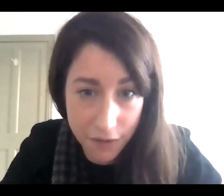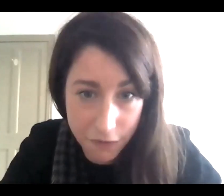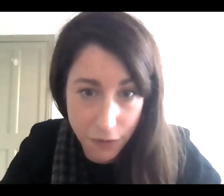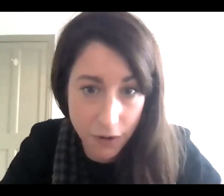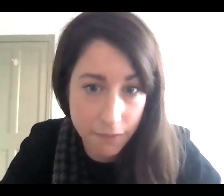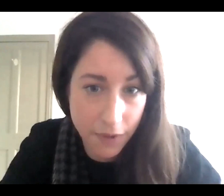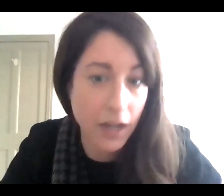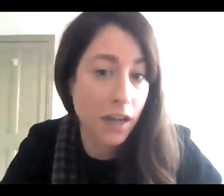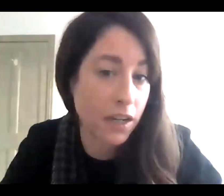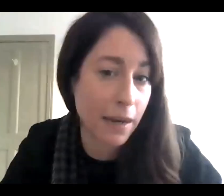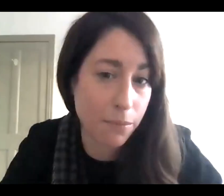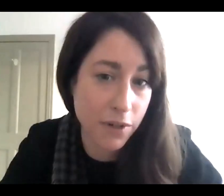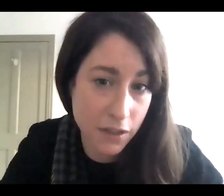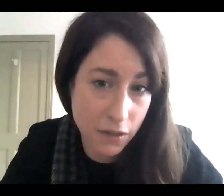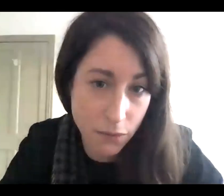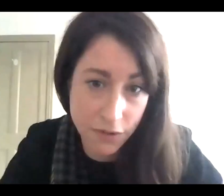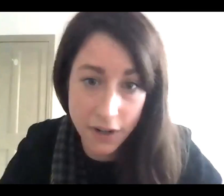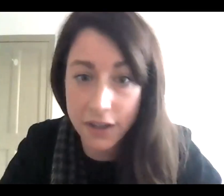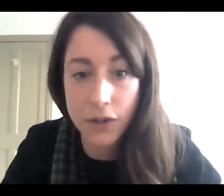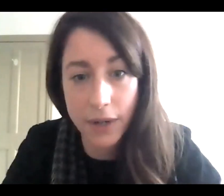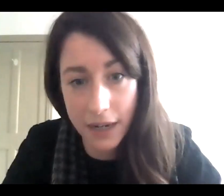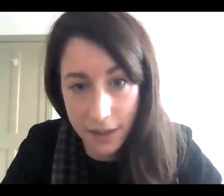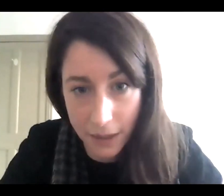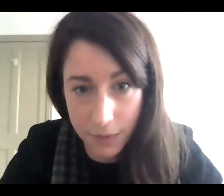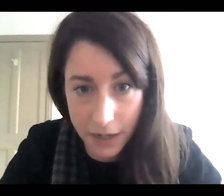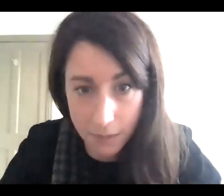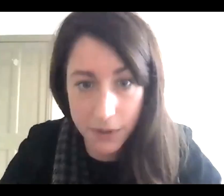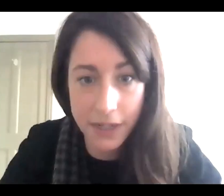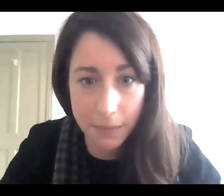relevant for a contemporary discourse rather than doing anything that was like a museum